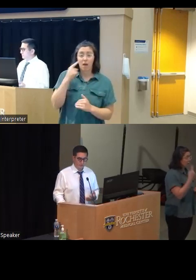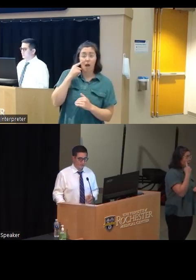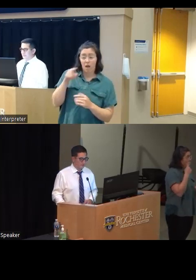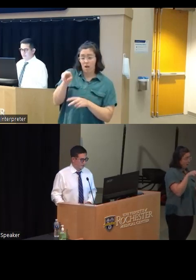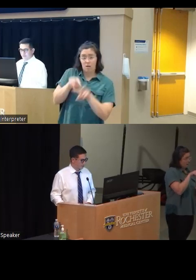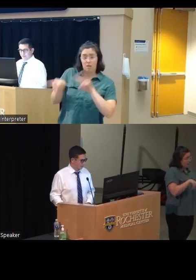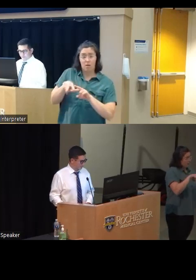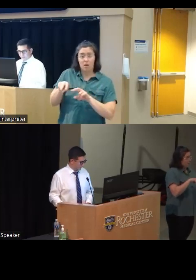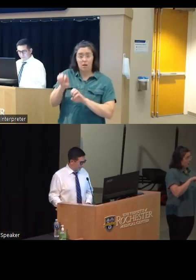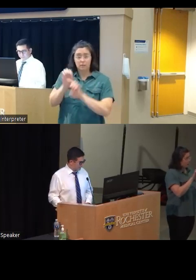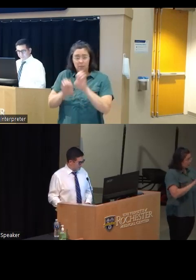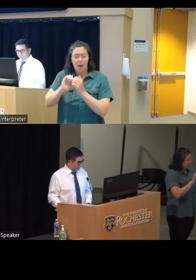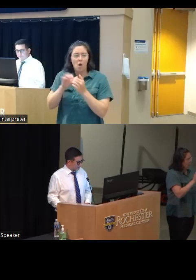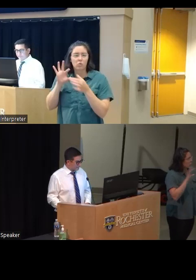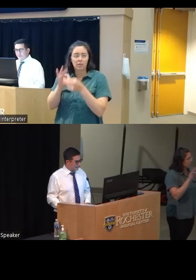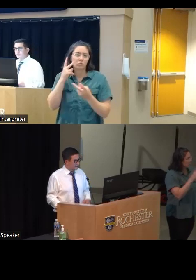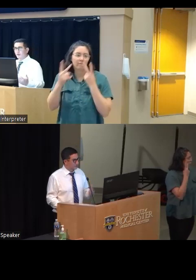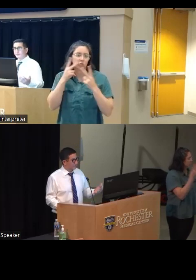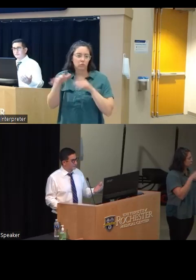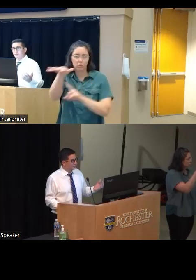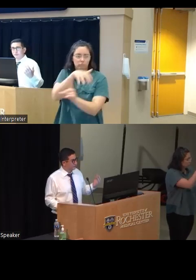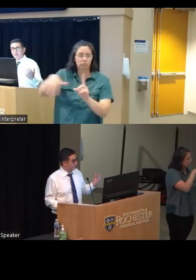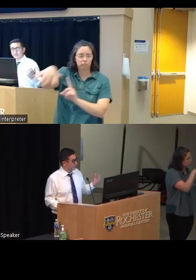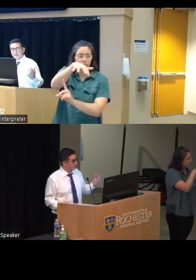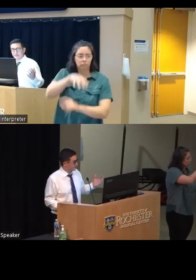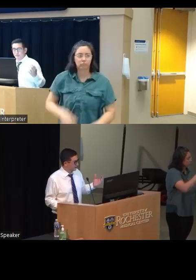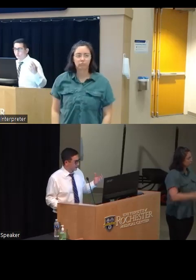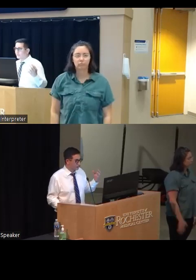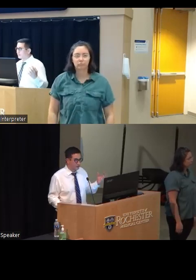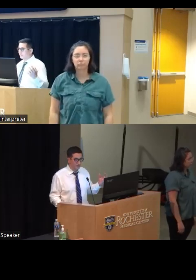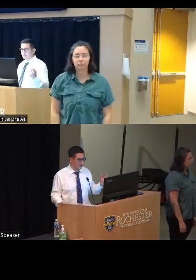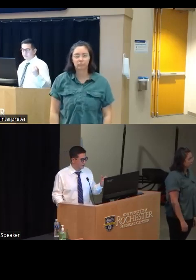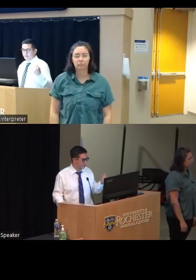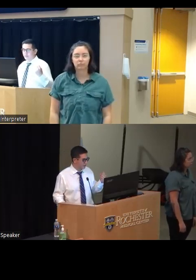visual hallucinations so obviously you know you're trained to get a really good history